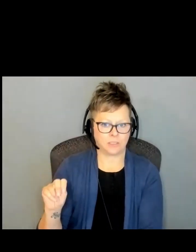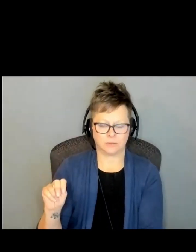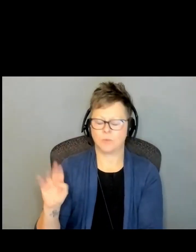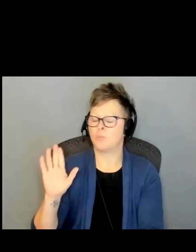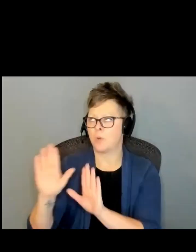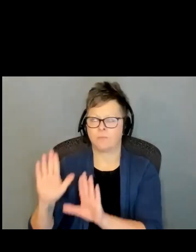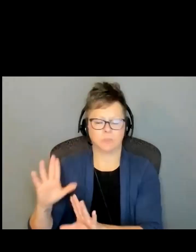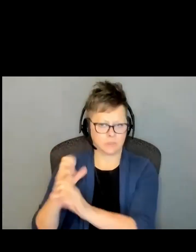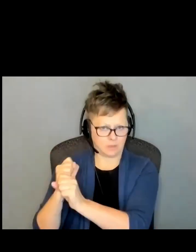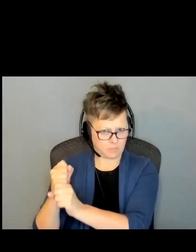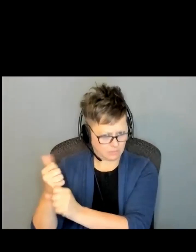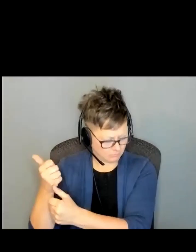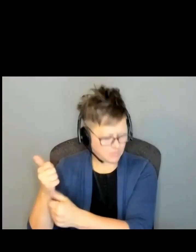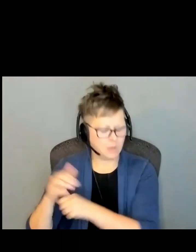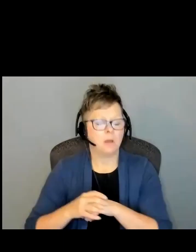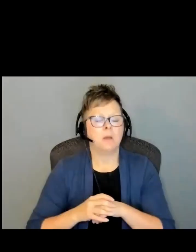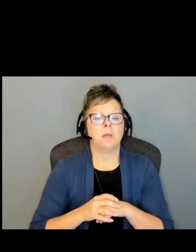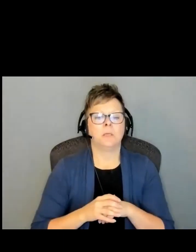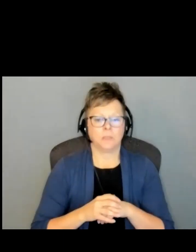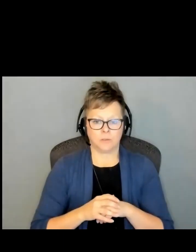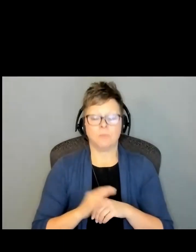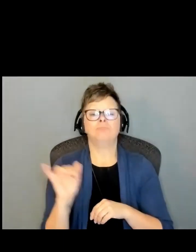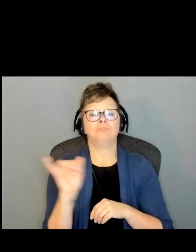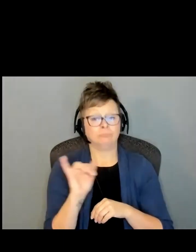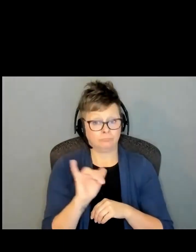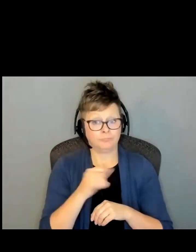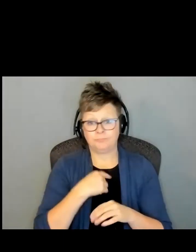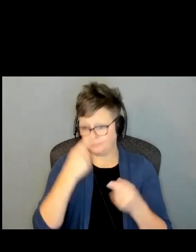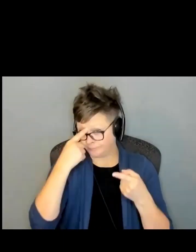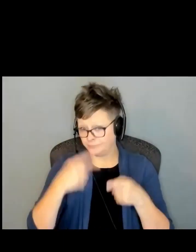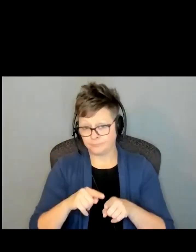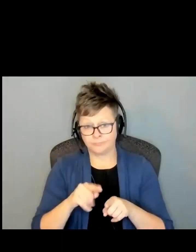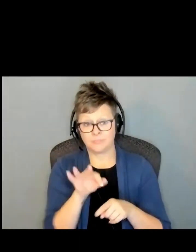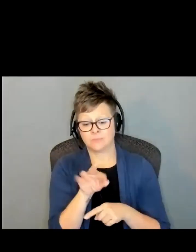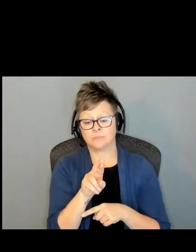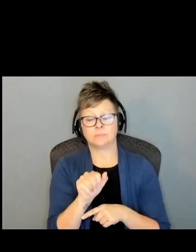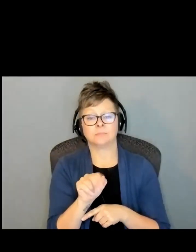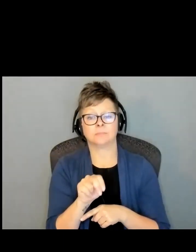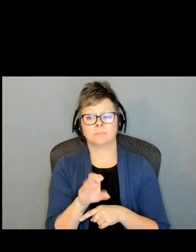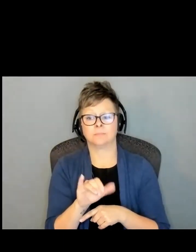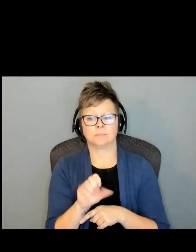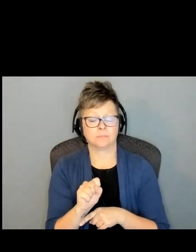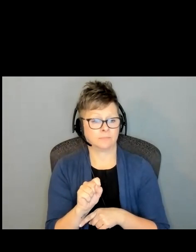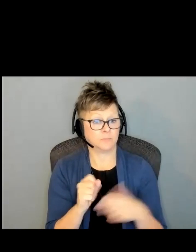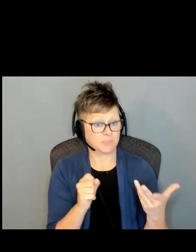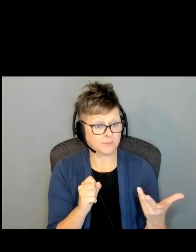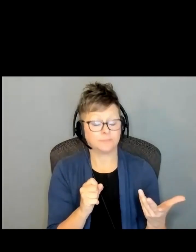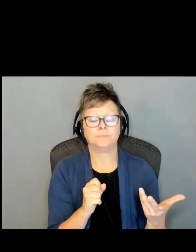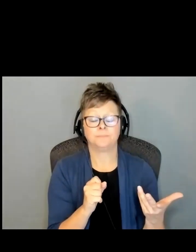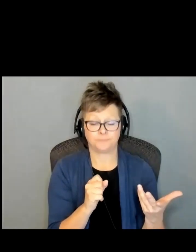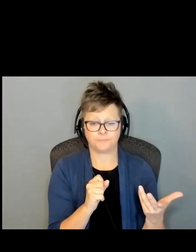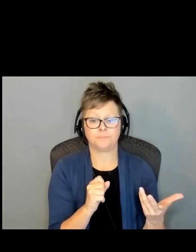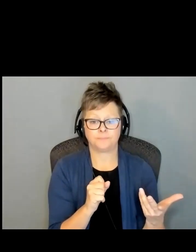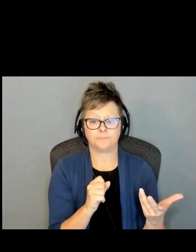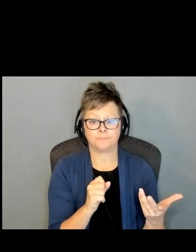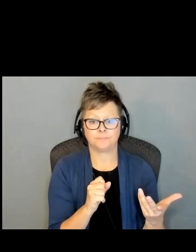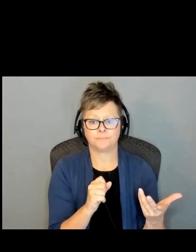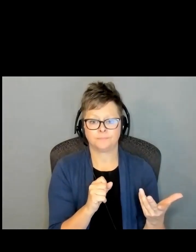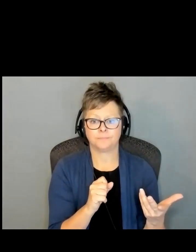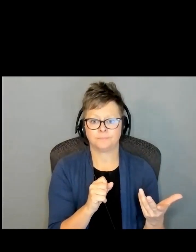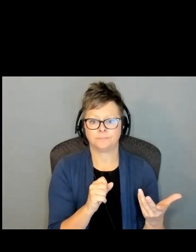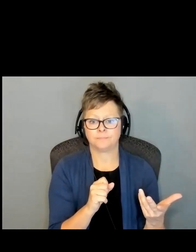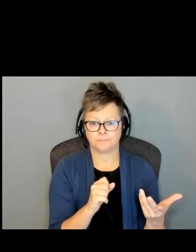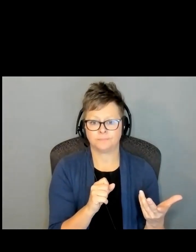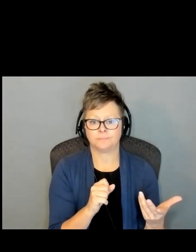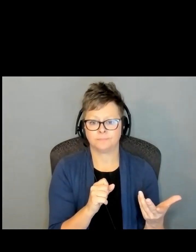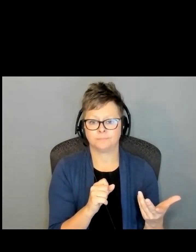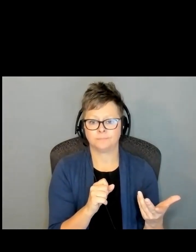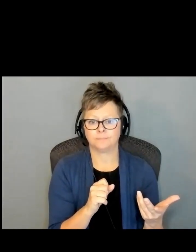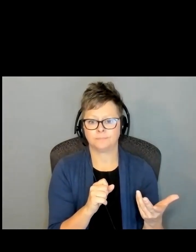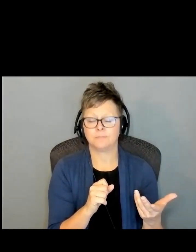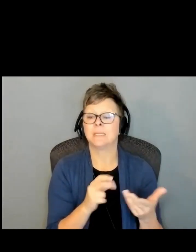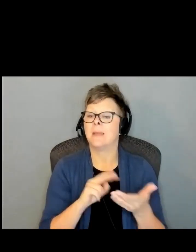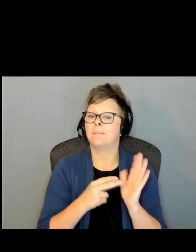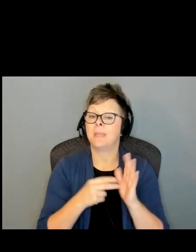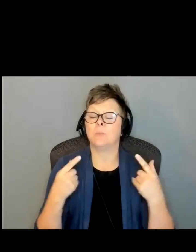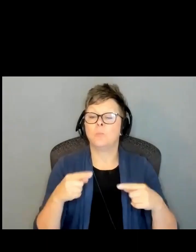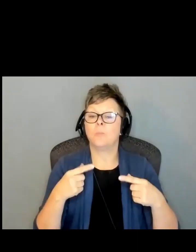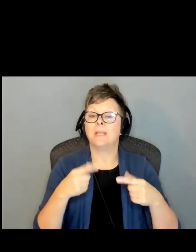And also I agree with Francis about teasing out at the outset of the partnership, you